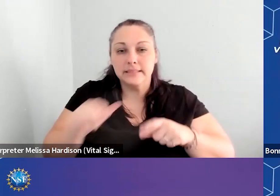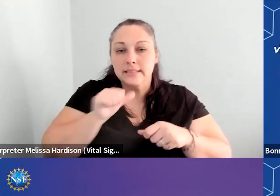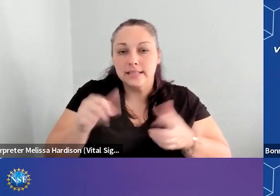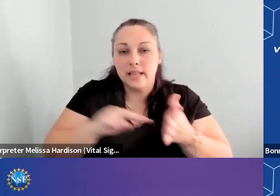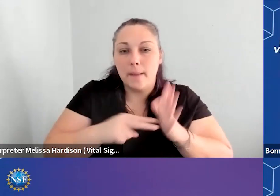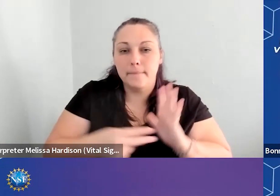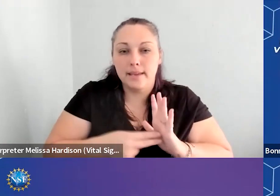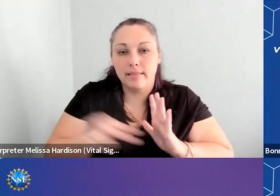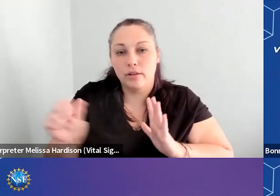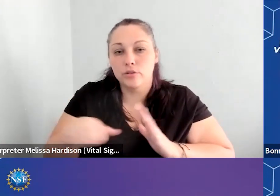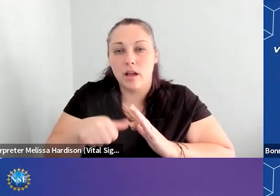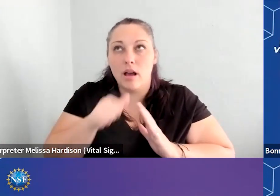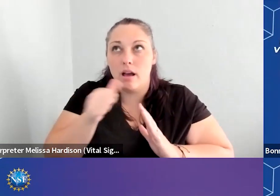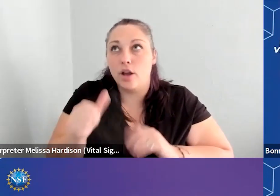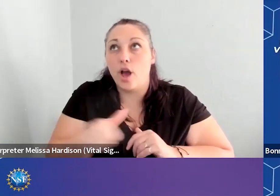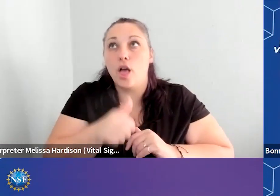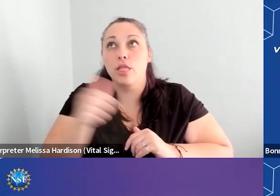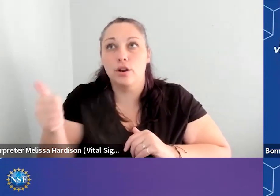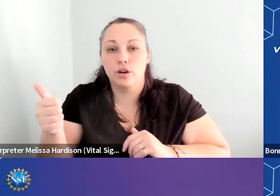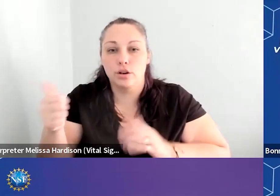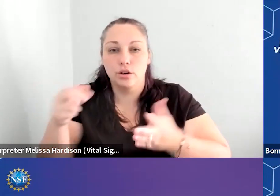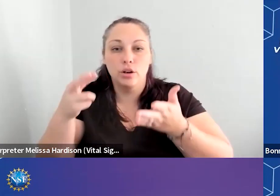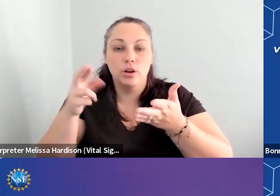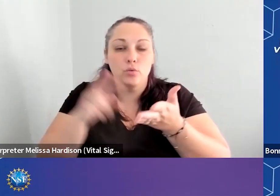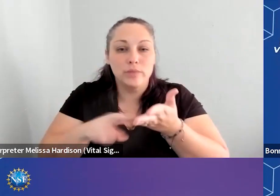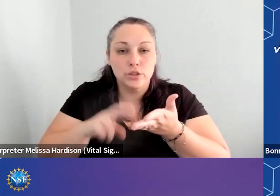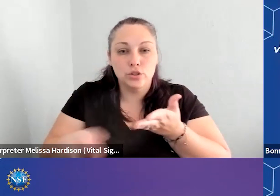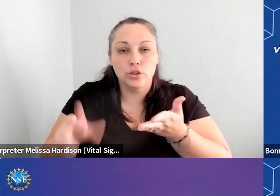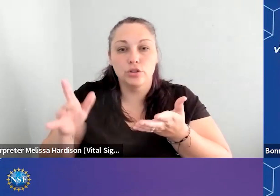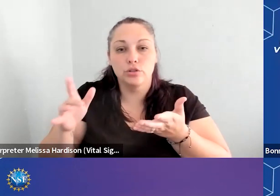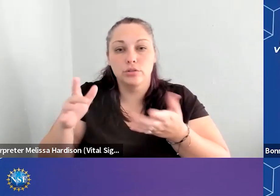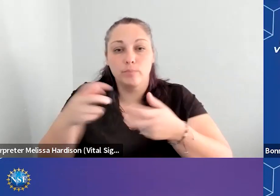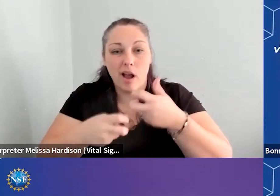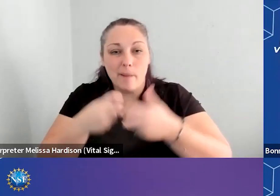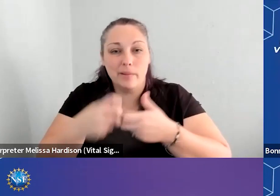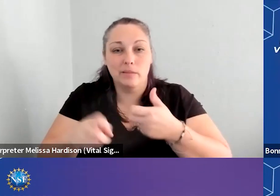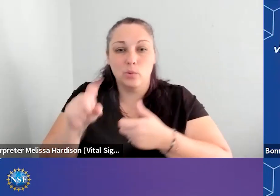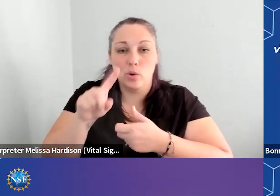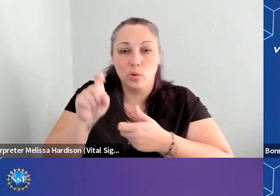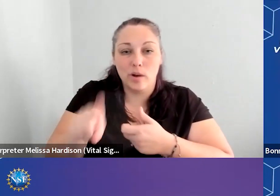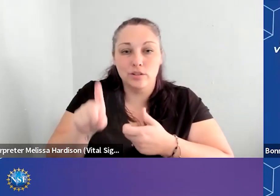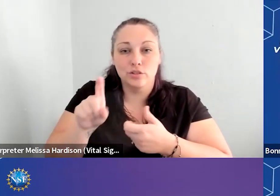or problems that you might be seeing locally that are not also available for funding.